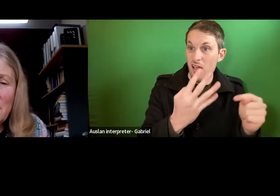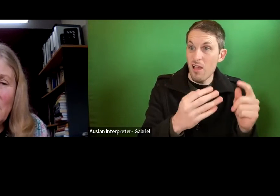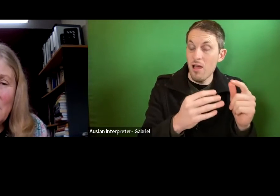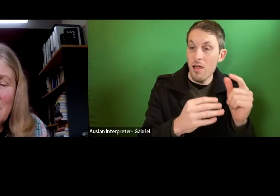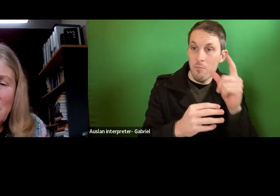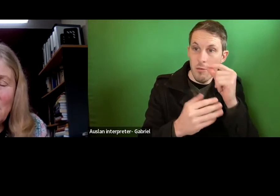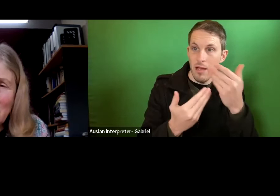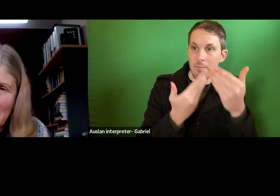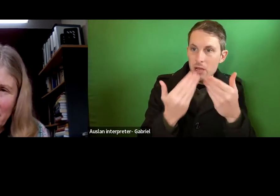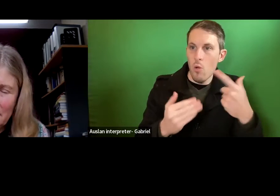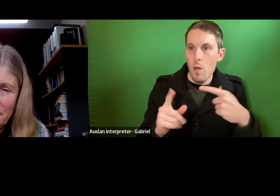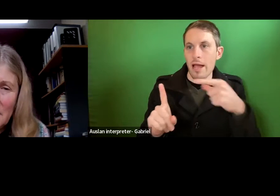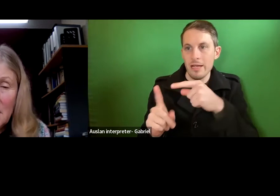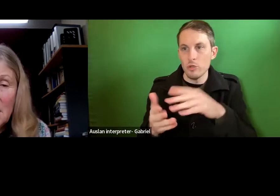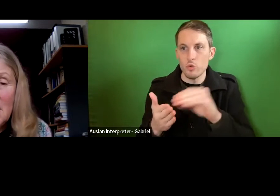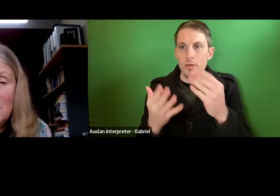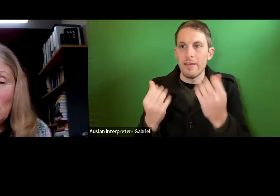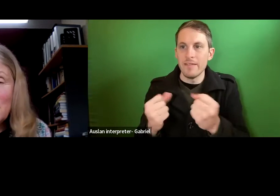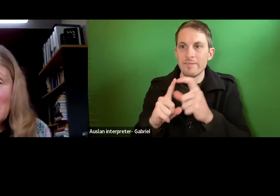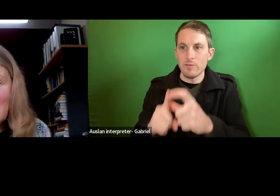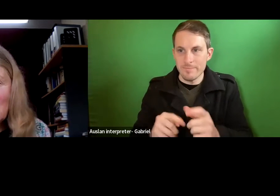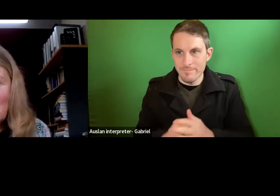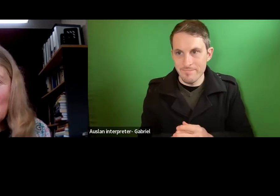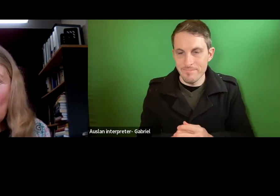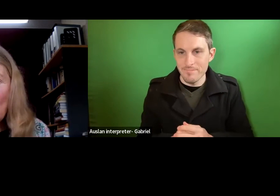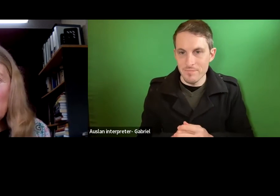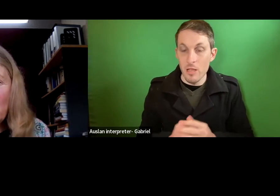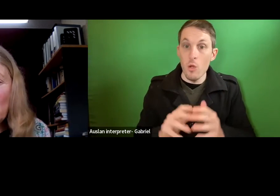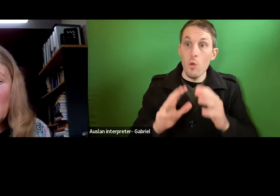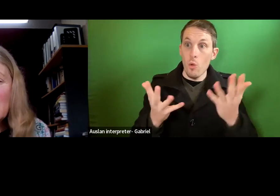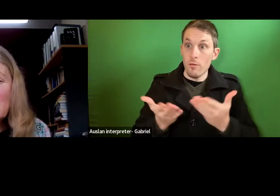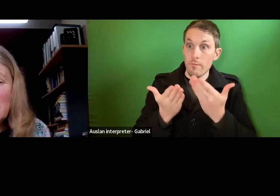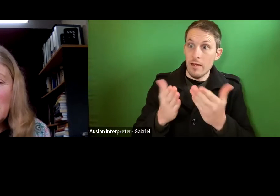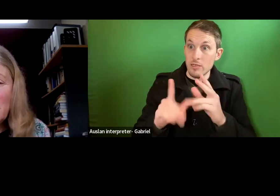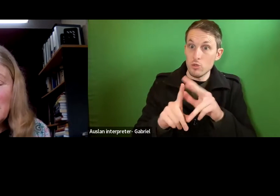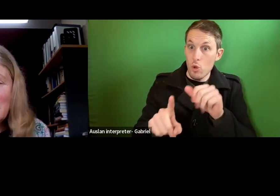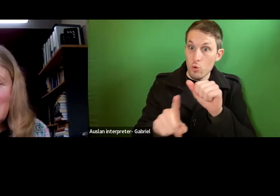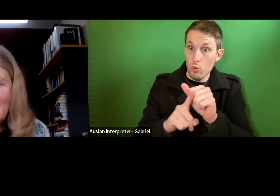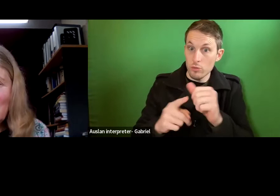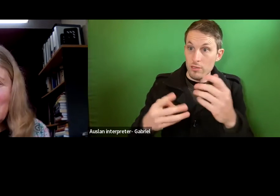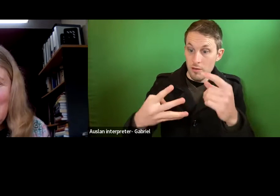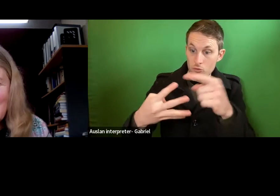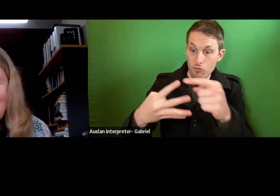difficulties the students having. In order to diagnose. All four criteria need to be met.